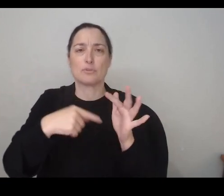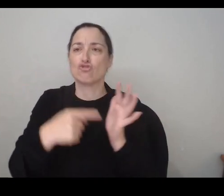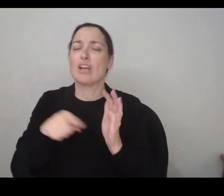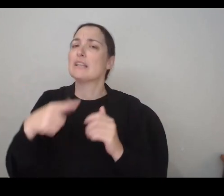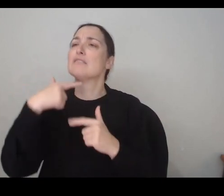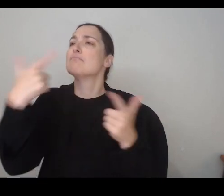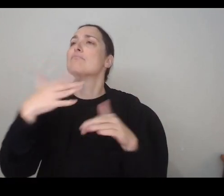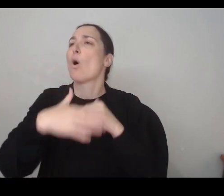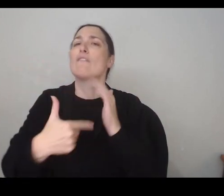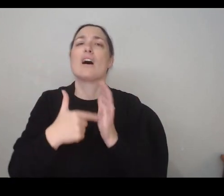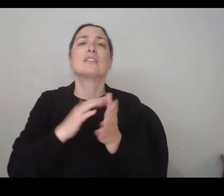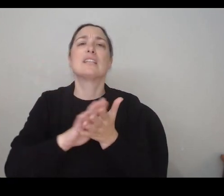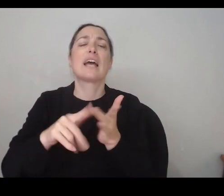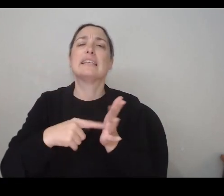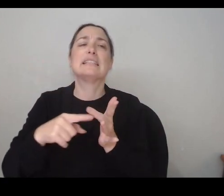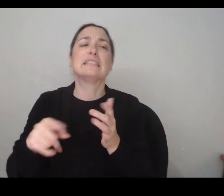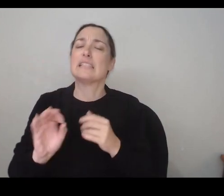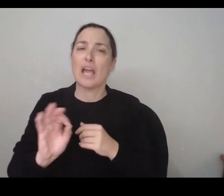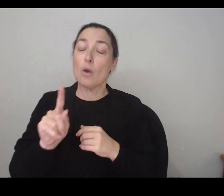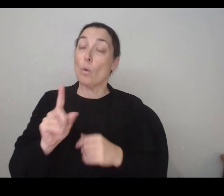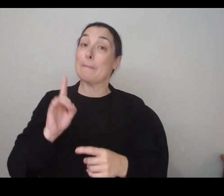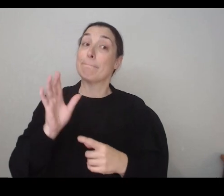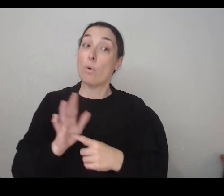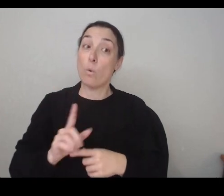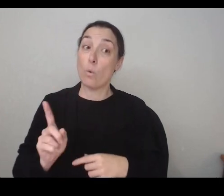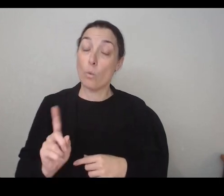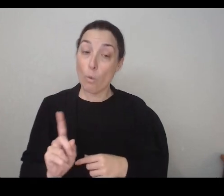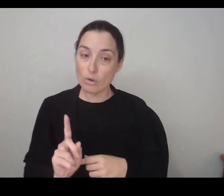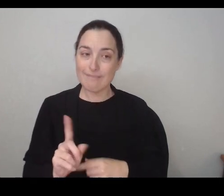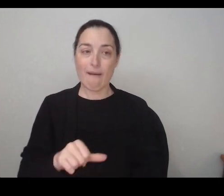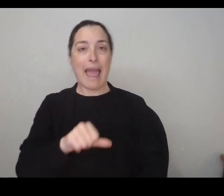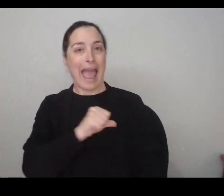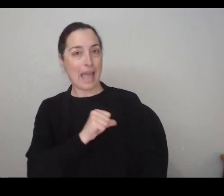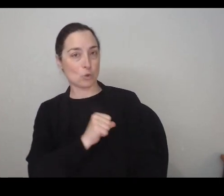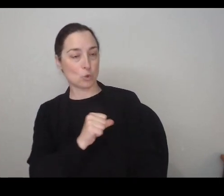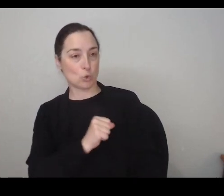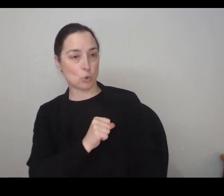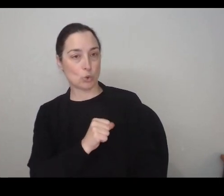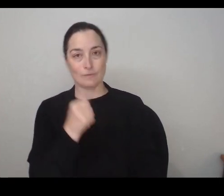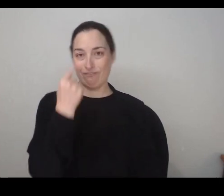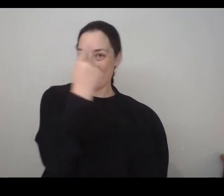But what was important for him was , was the attitude, was the faith, was the movement,